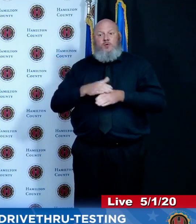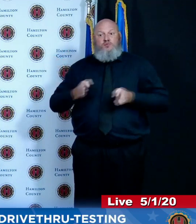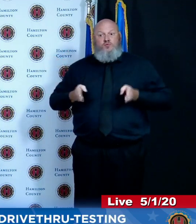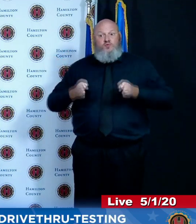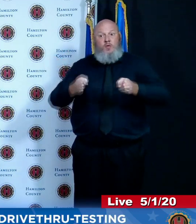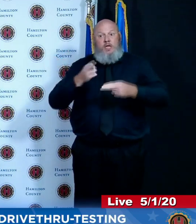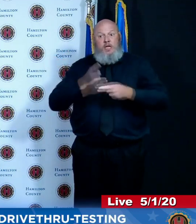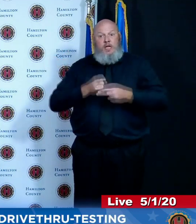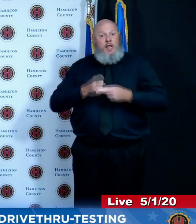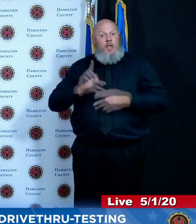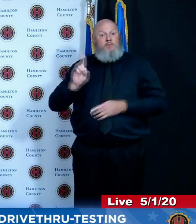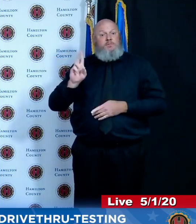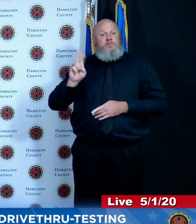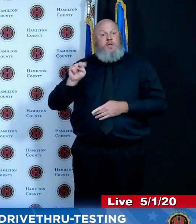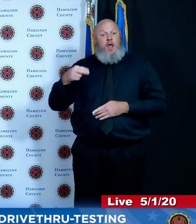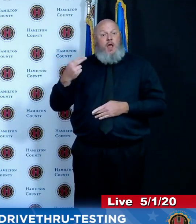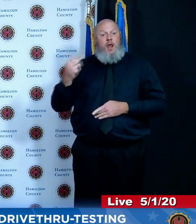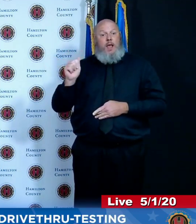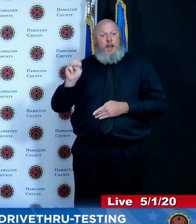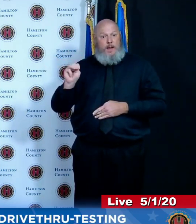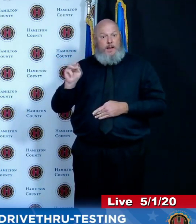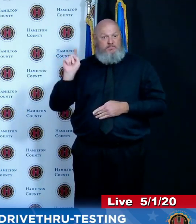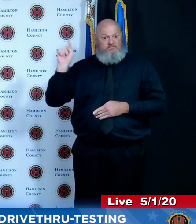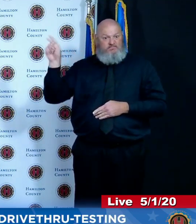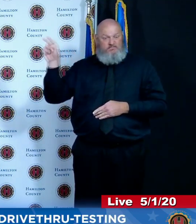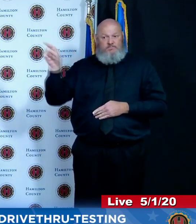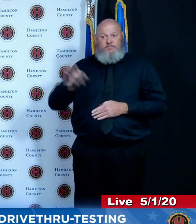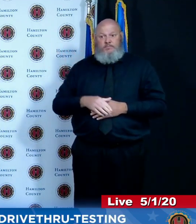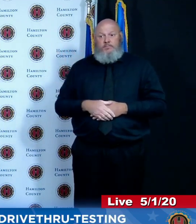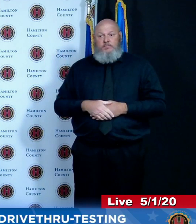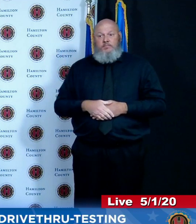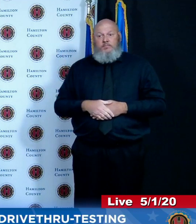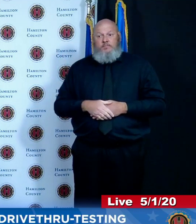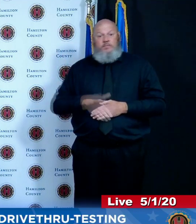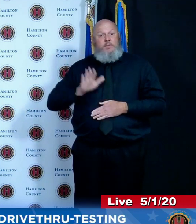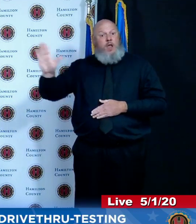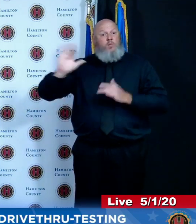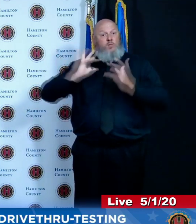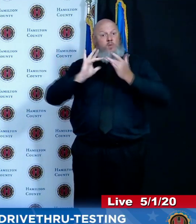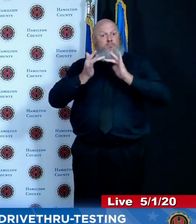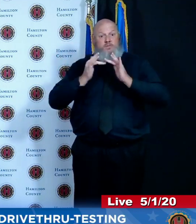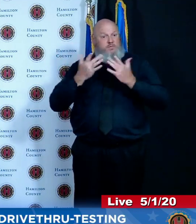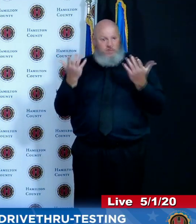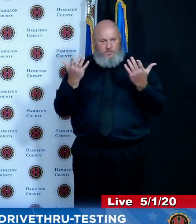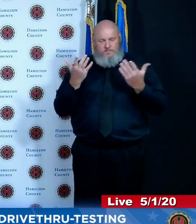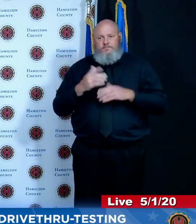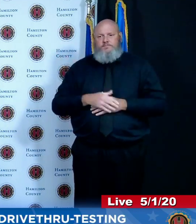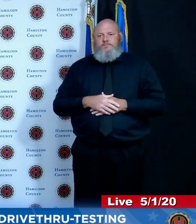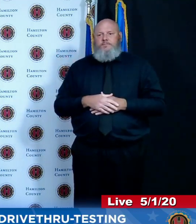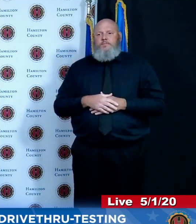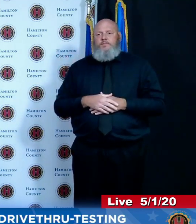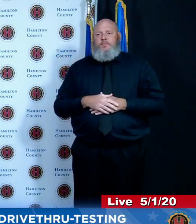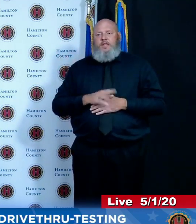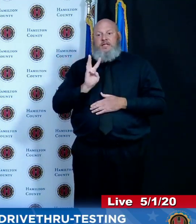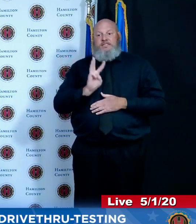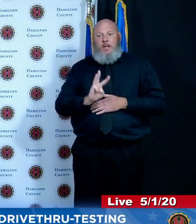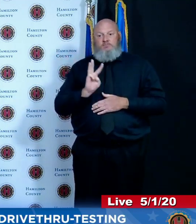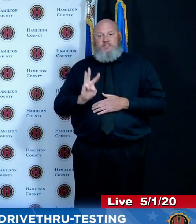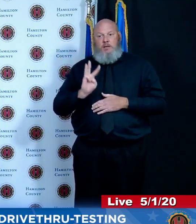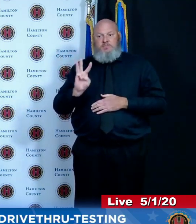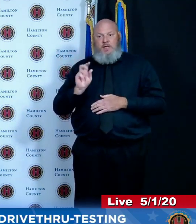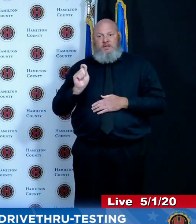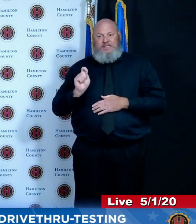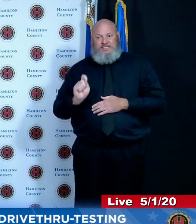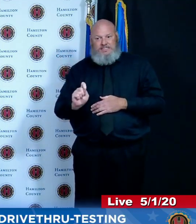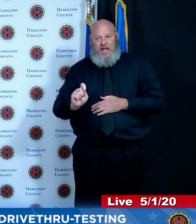www.theLittleClinic.com/drivethru-testing to register for